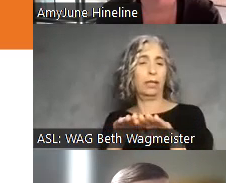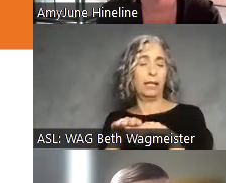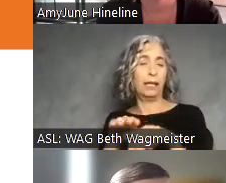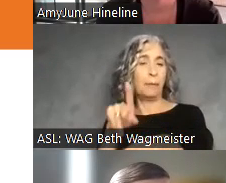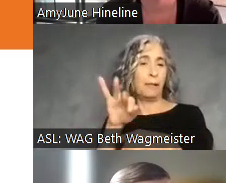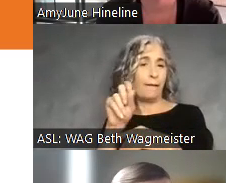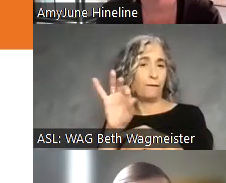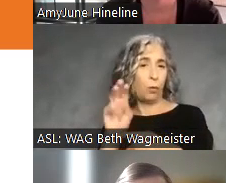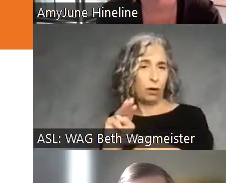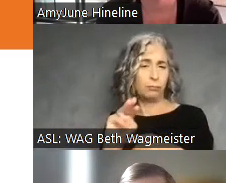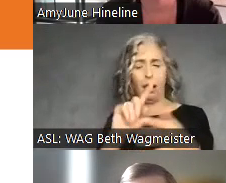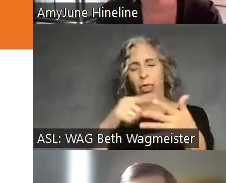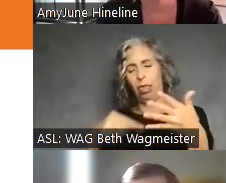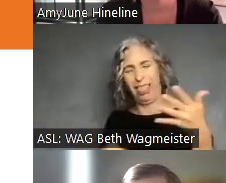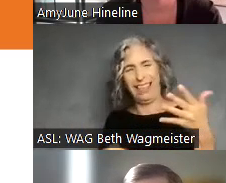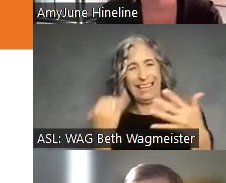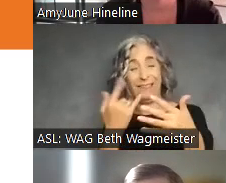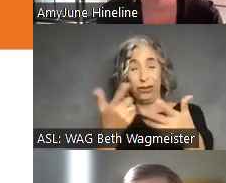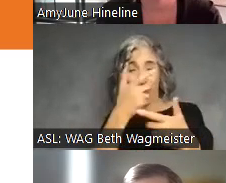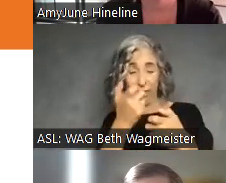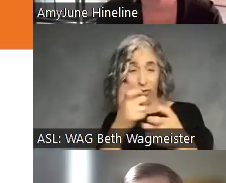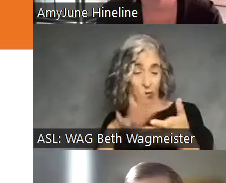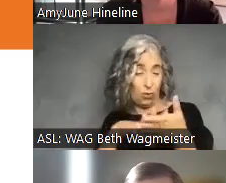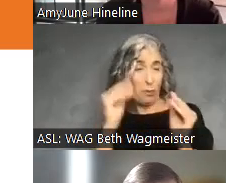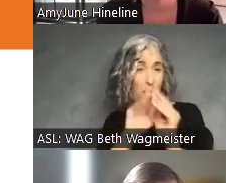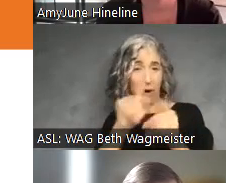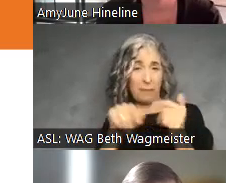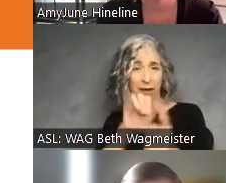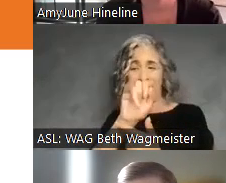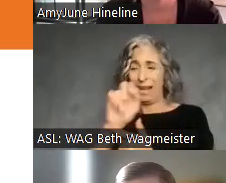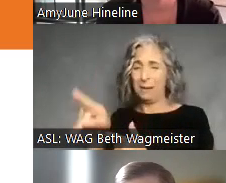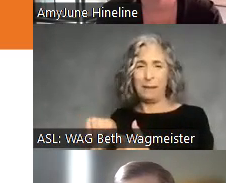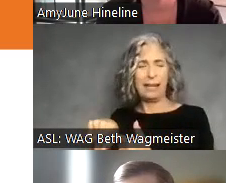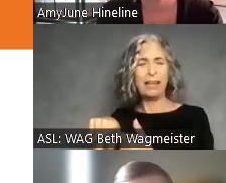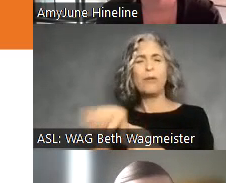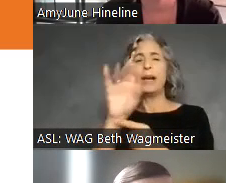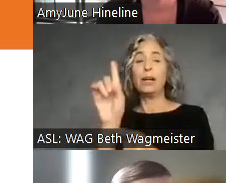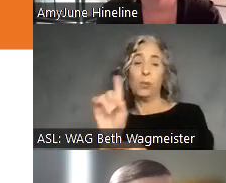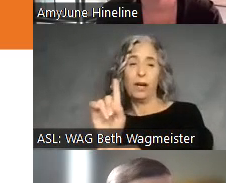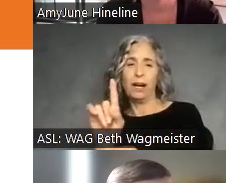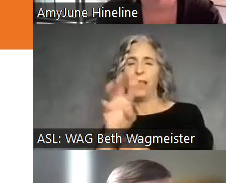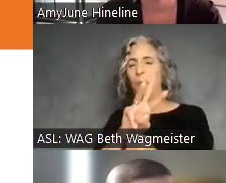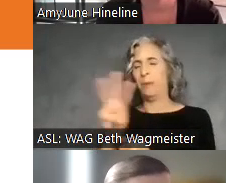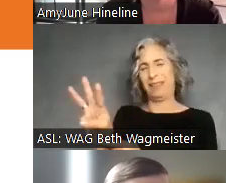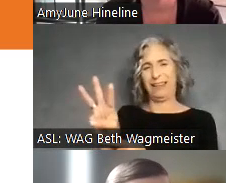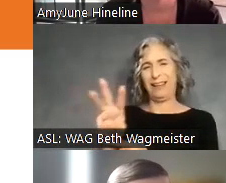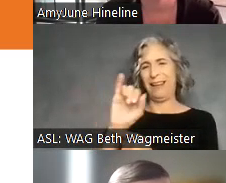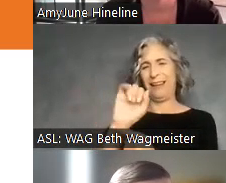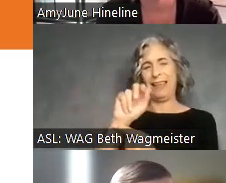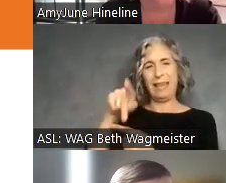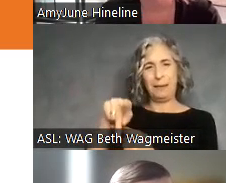is not a member of IAAP, we'd love to welcome you to our network of over 5500 accessibility